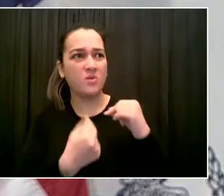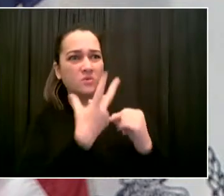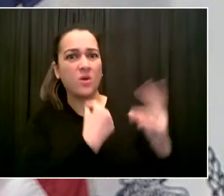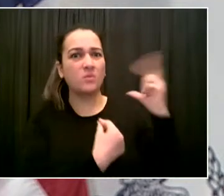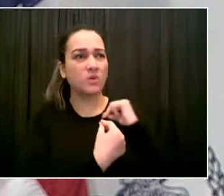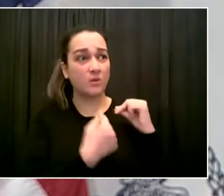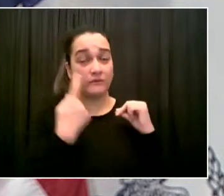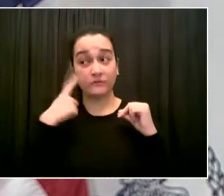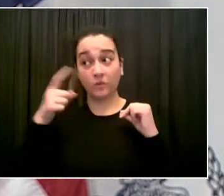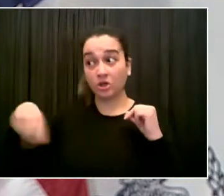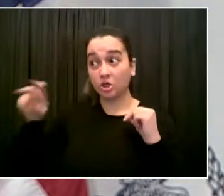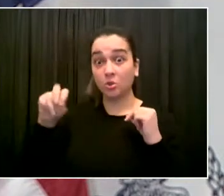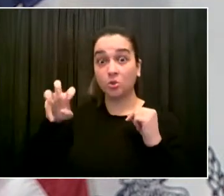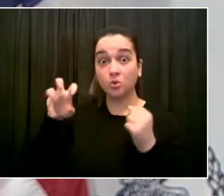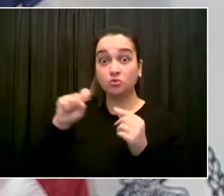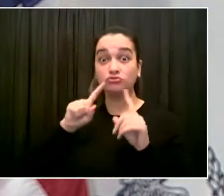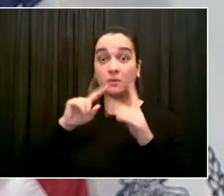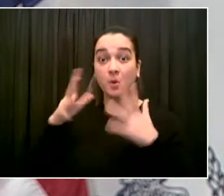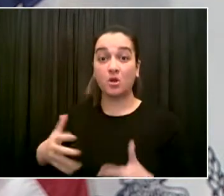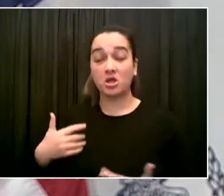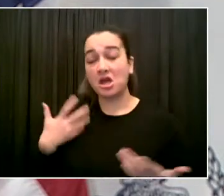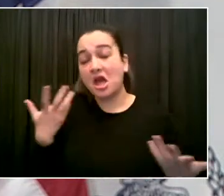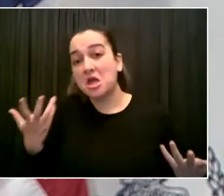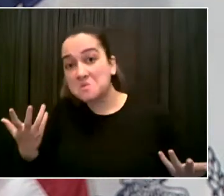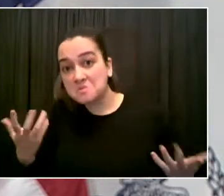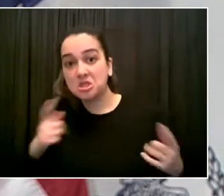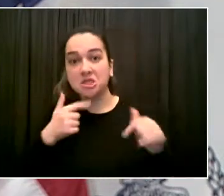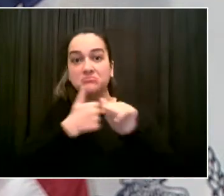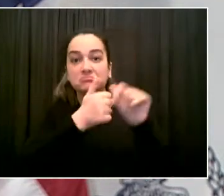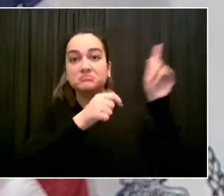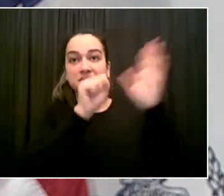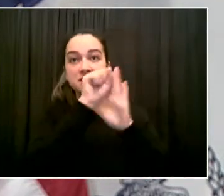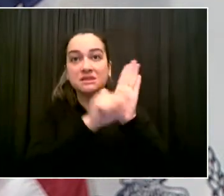SYSTEM AND JURORS WHO SERVE ON JUJUIERS. THERE'S NO RHYME OR RREASOON AIRIR. CERTAINLY MEMBERS OF THE